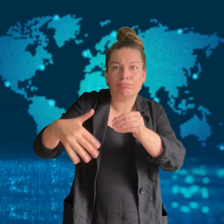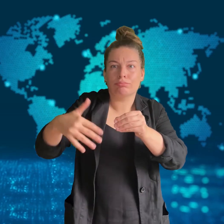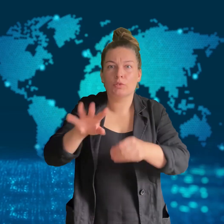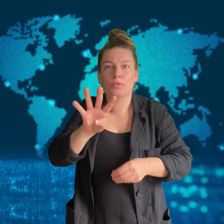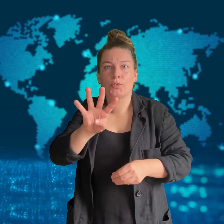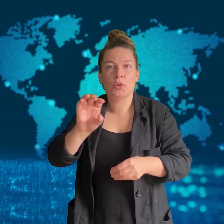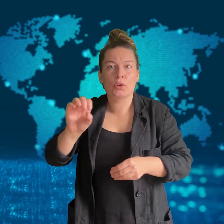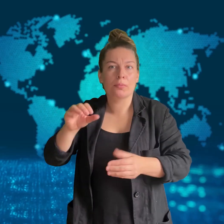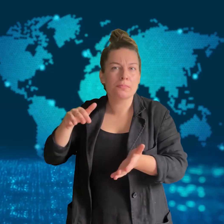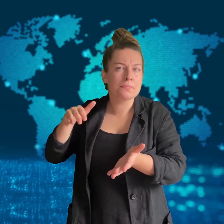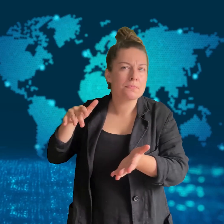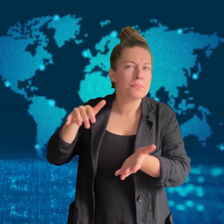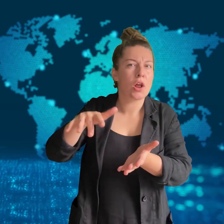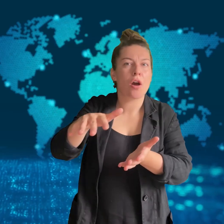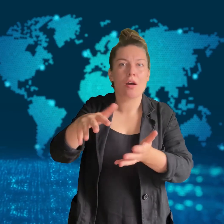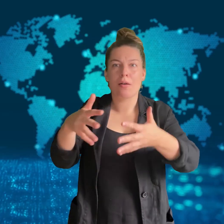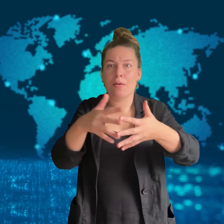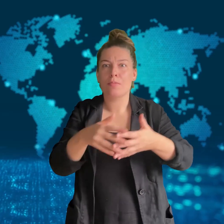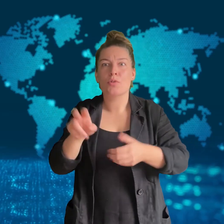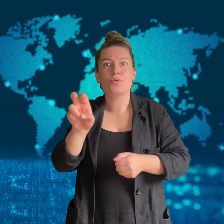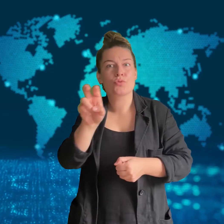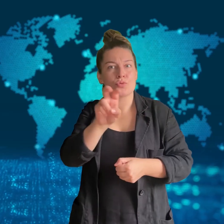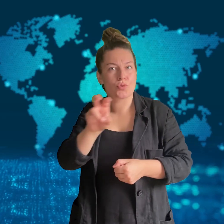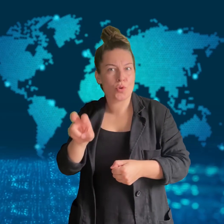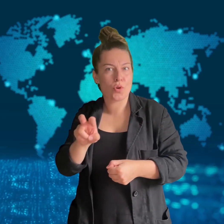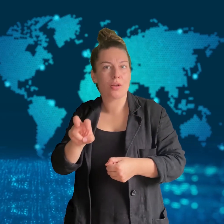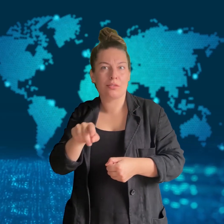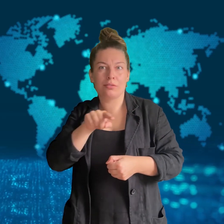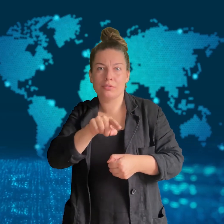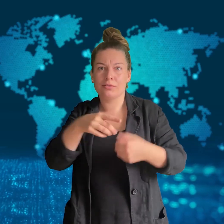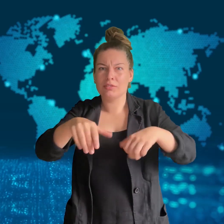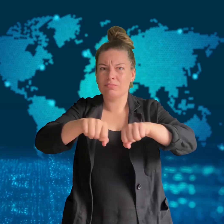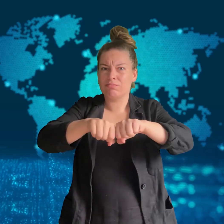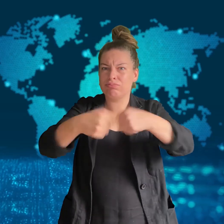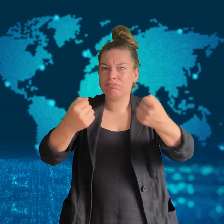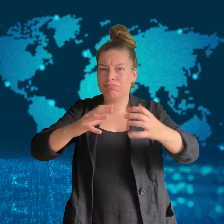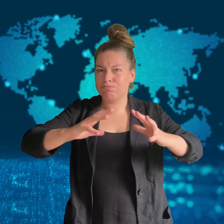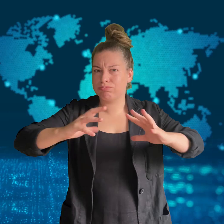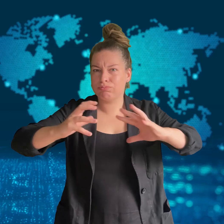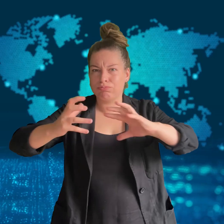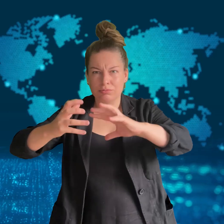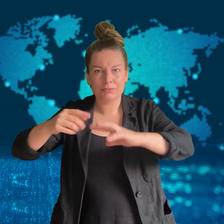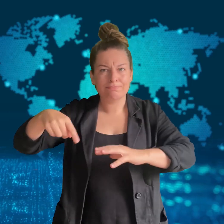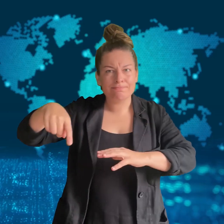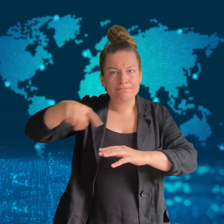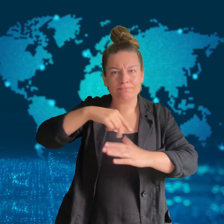its Italian manufacturer, Perini.